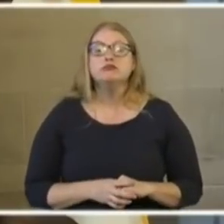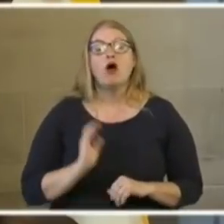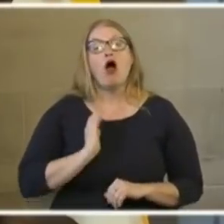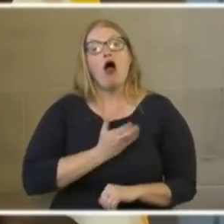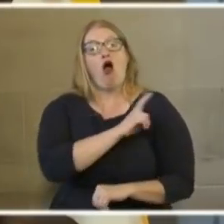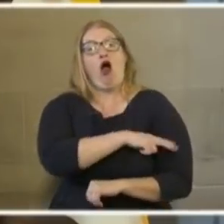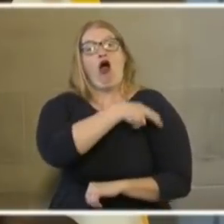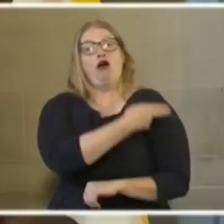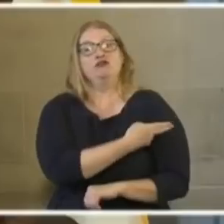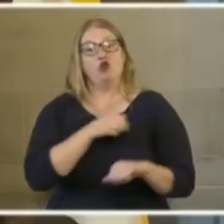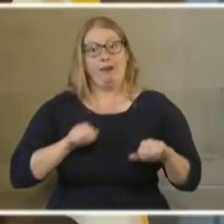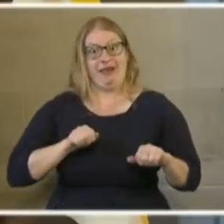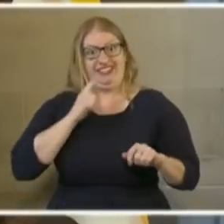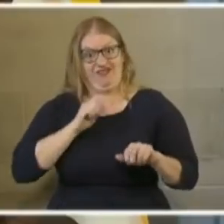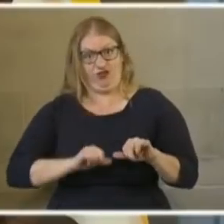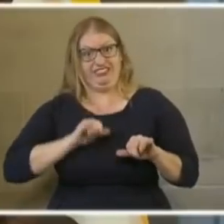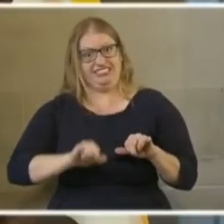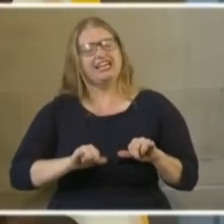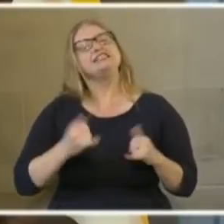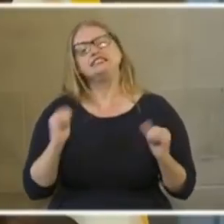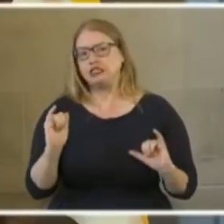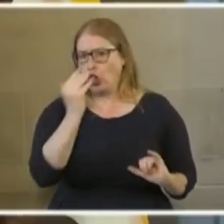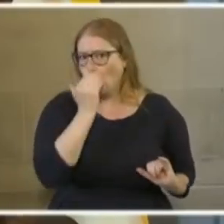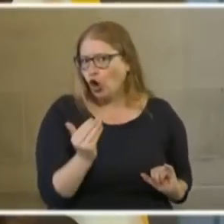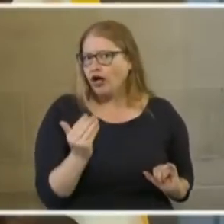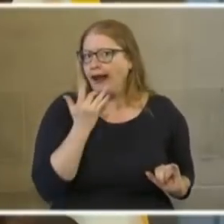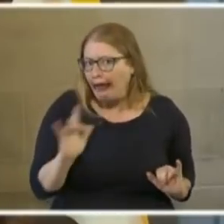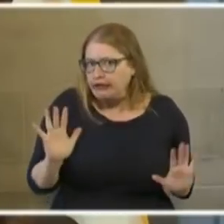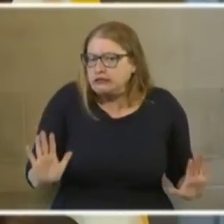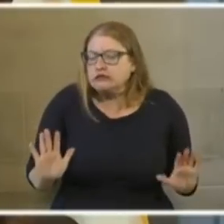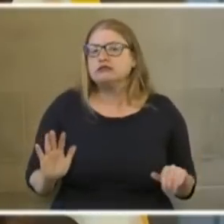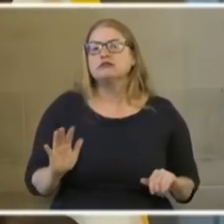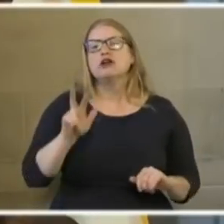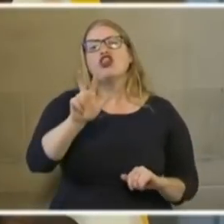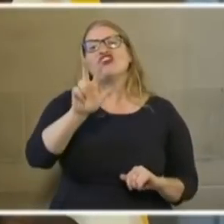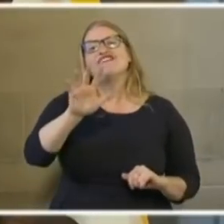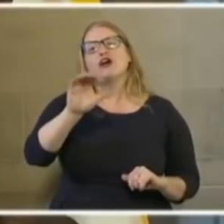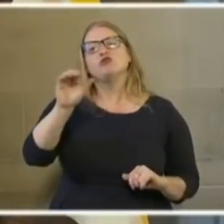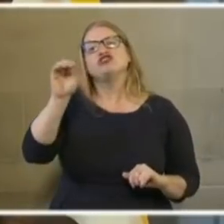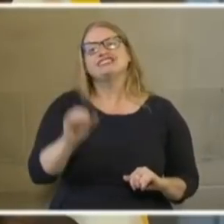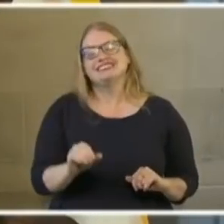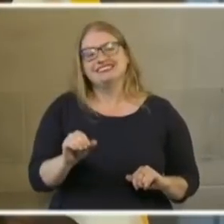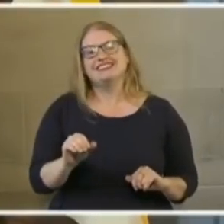OUR GOAL IS TO KEEP THE INCREASE LESS THAN 10%.